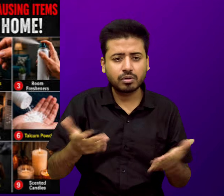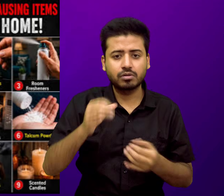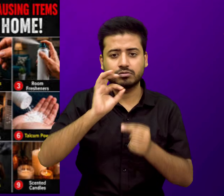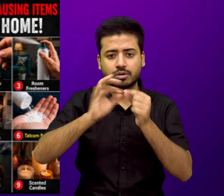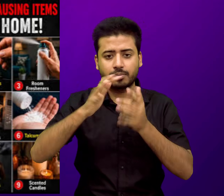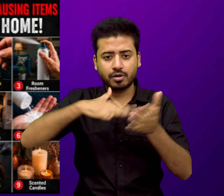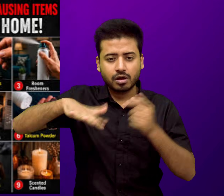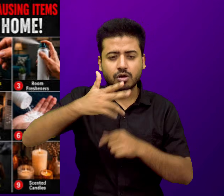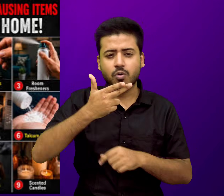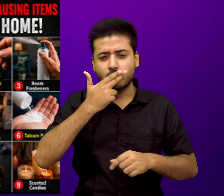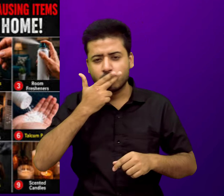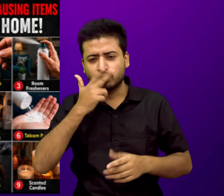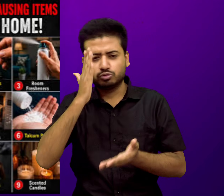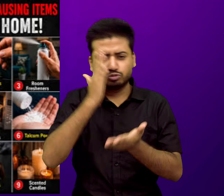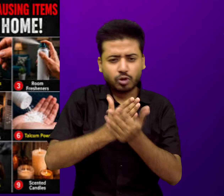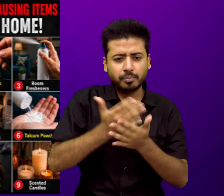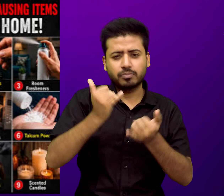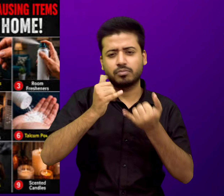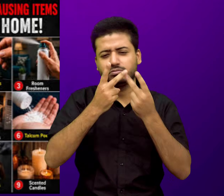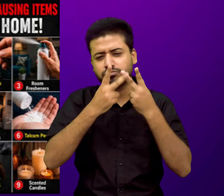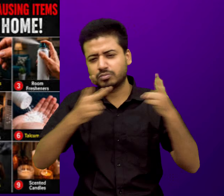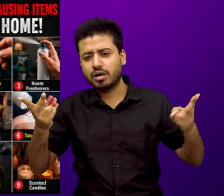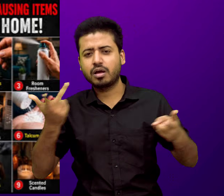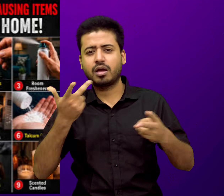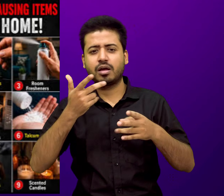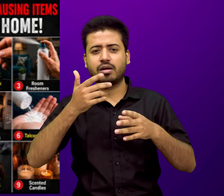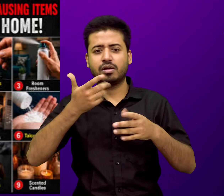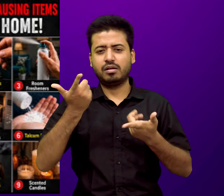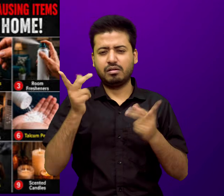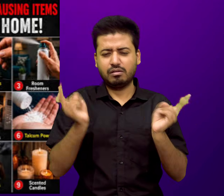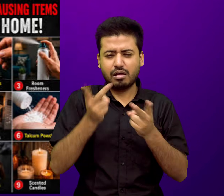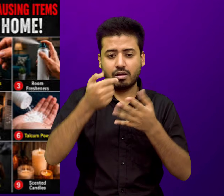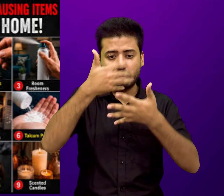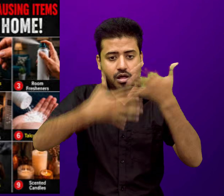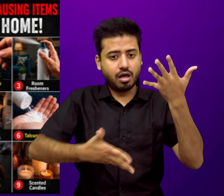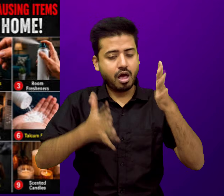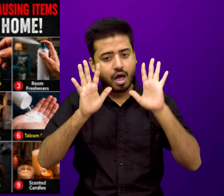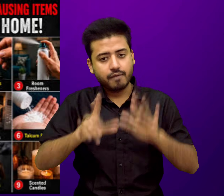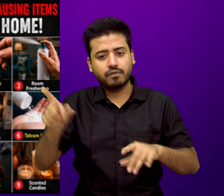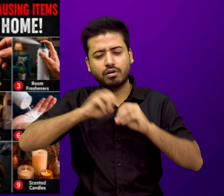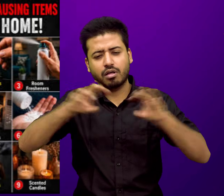is growing as recent health advisories highlight how prolonged or improper use can impact indoor